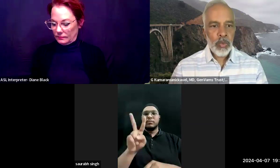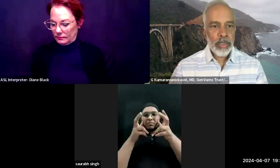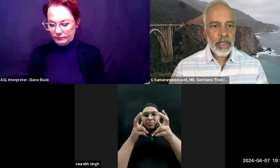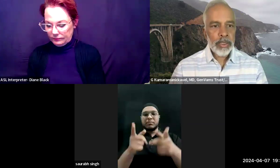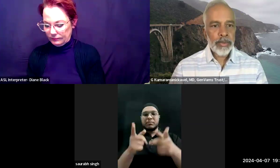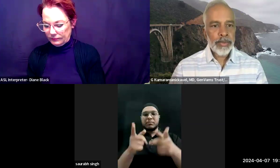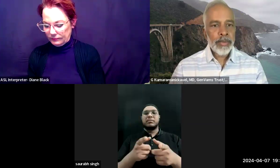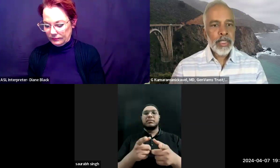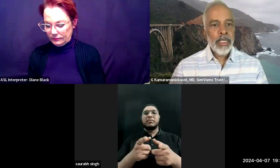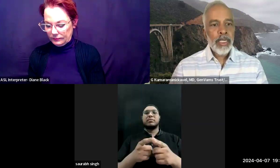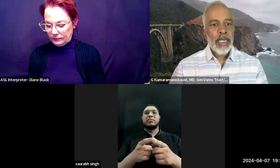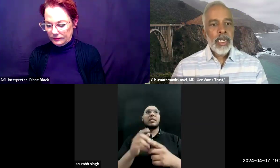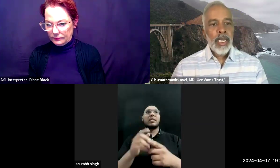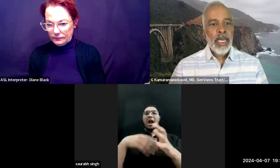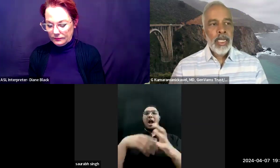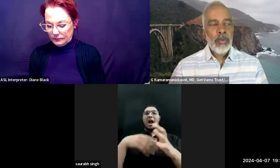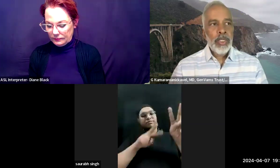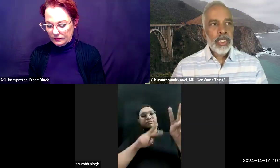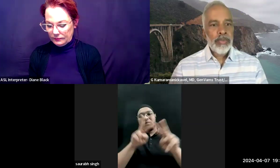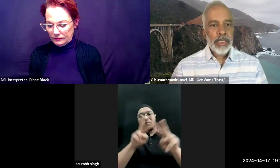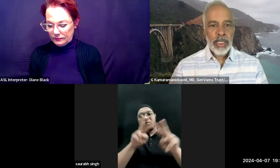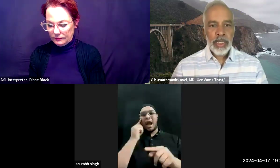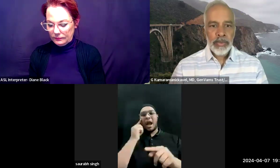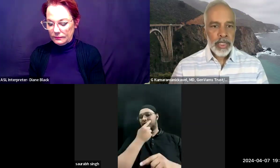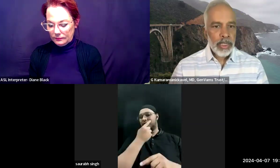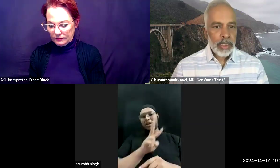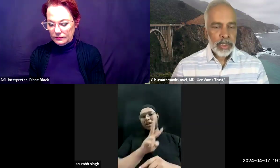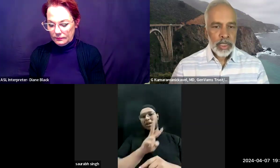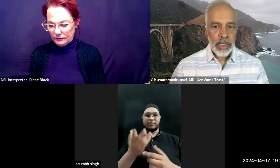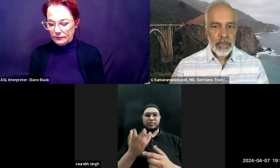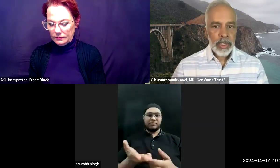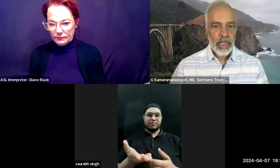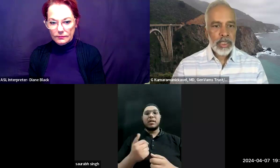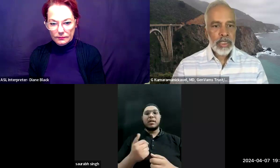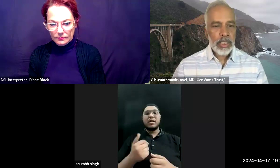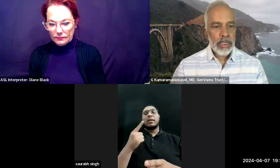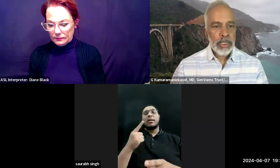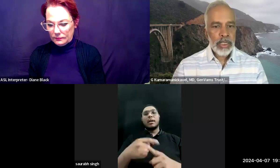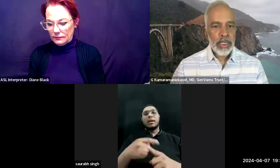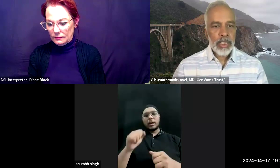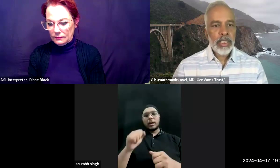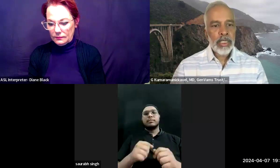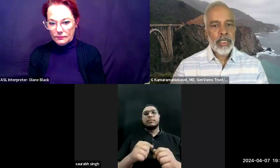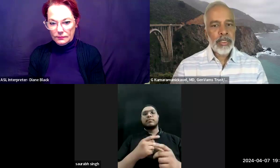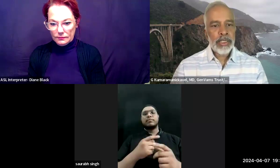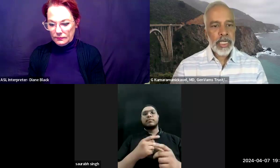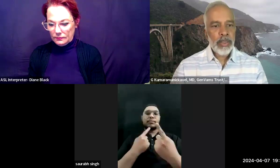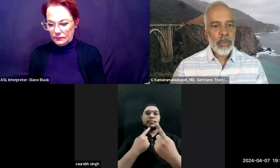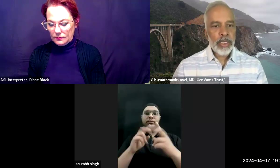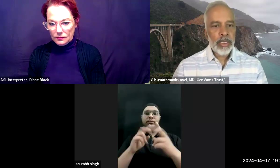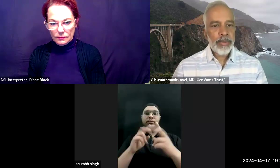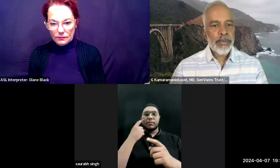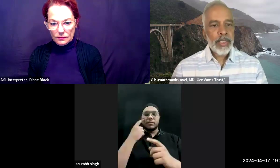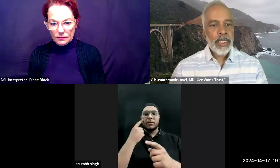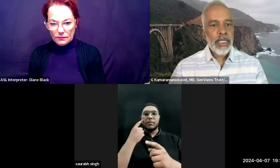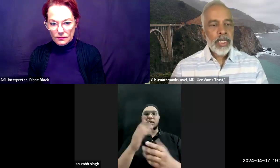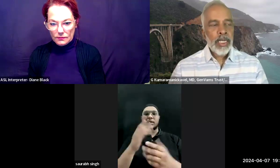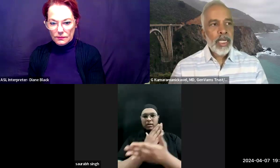environment. And we can appreciate various kinds of colors as listed in the slide over here .